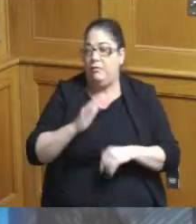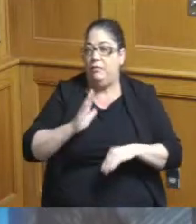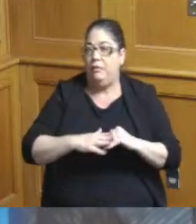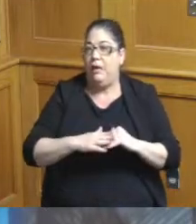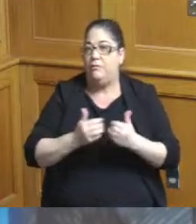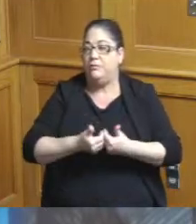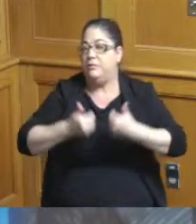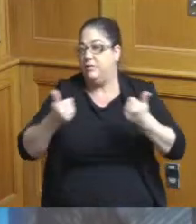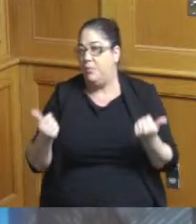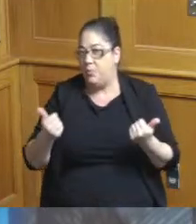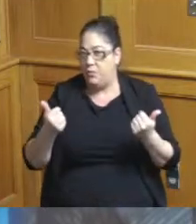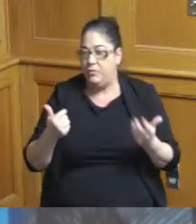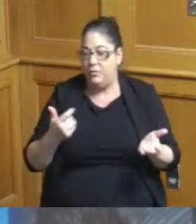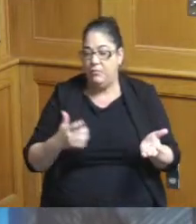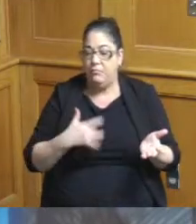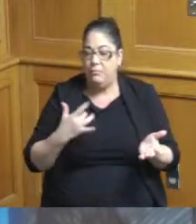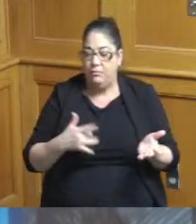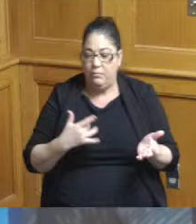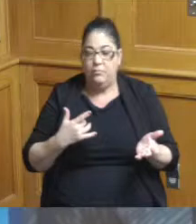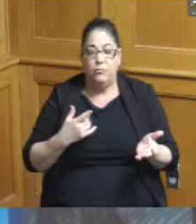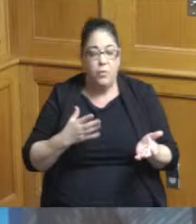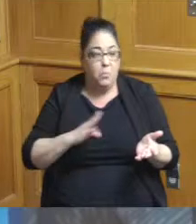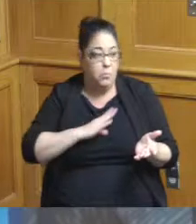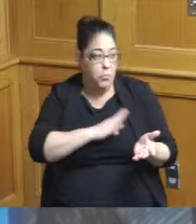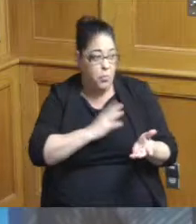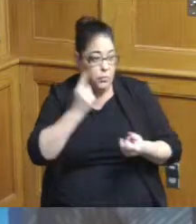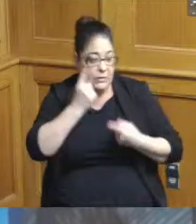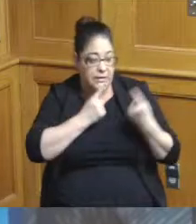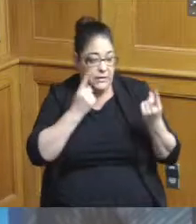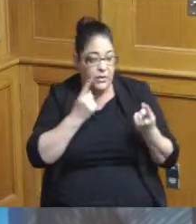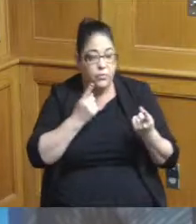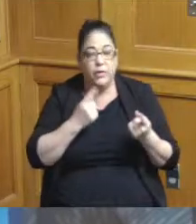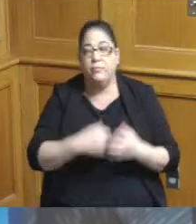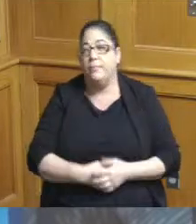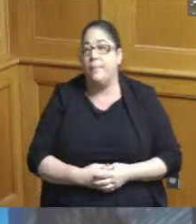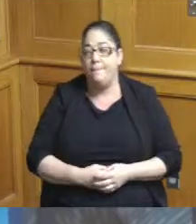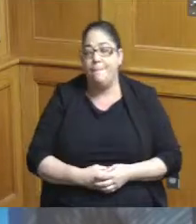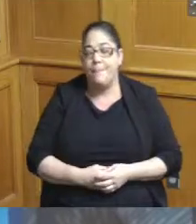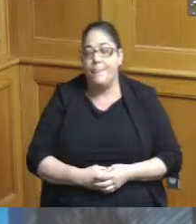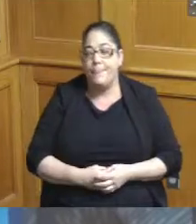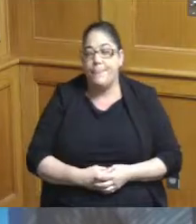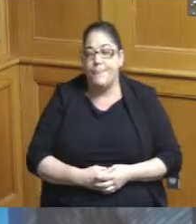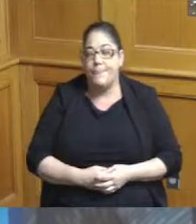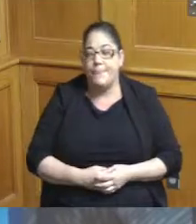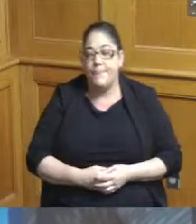for the the Board's consideration to the degree that we are considering that that joint meeting